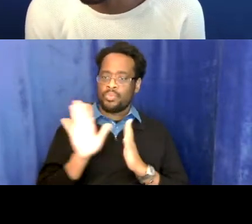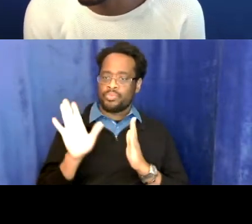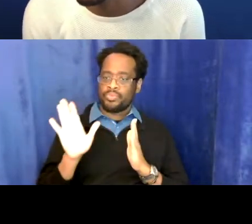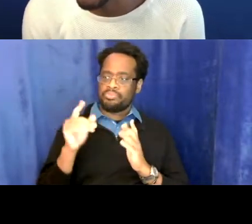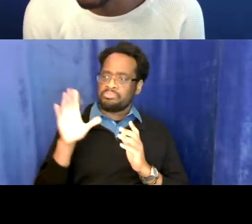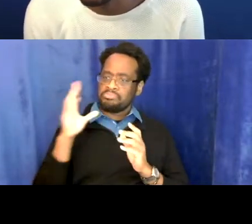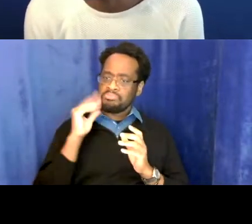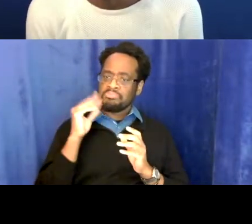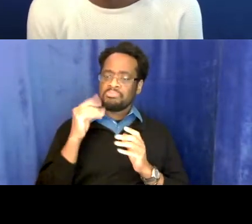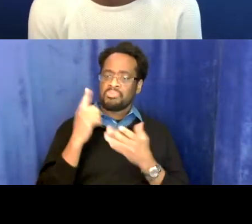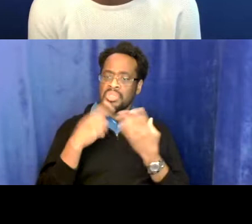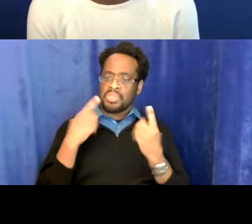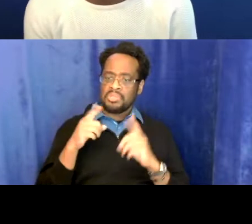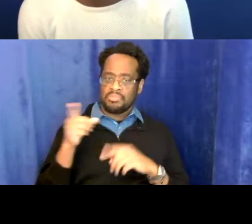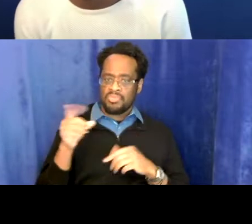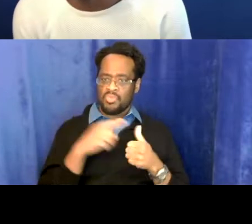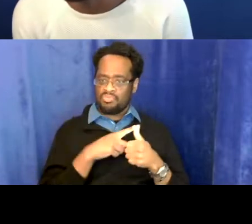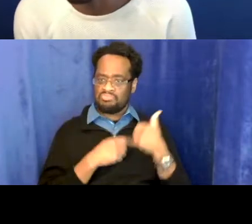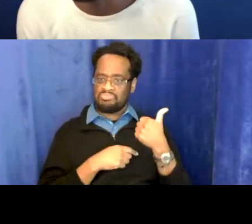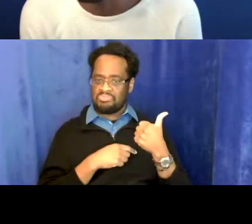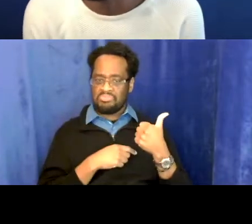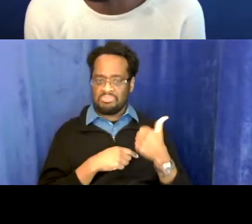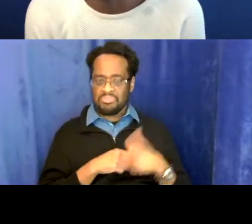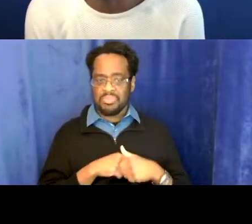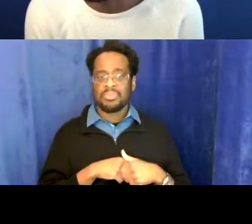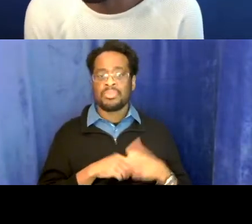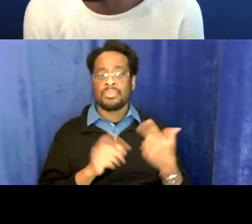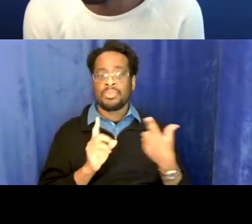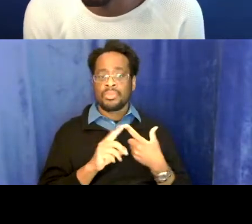enlighten and really have a spotlight on the deaf community in the history